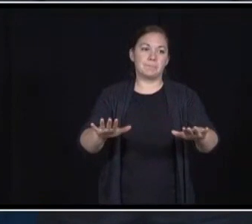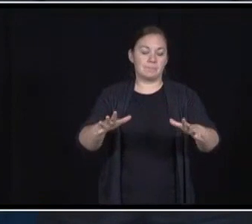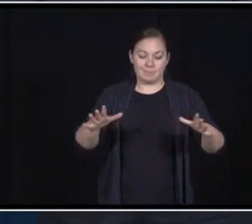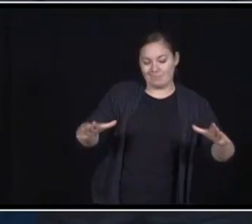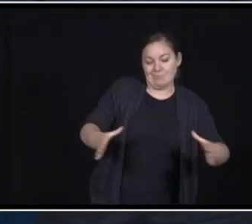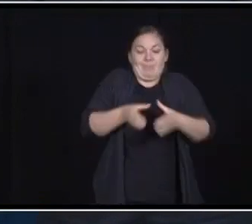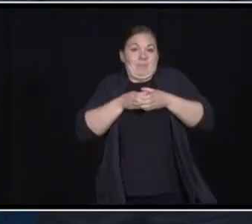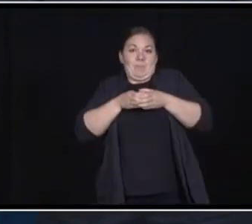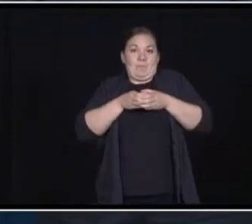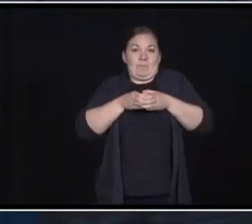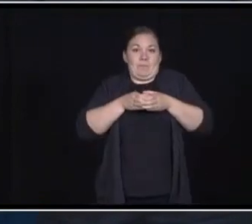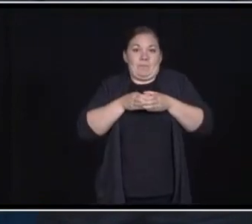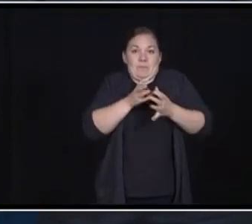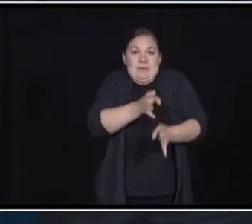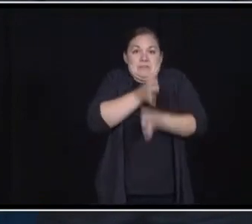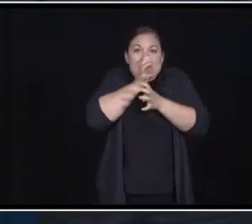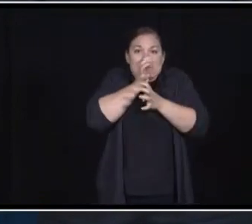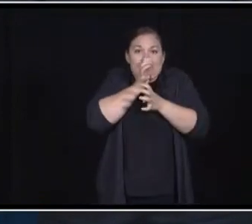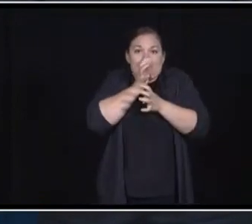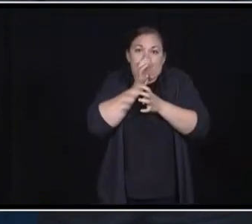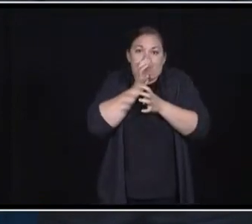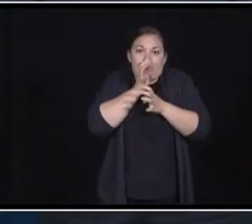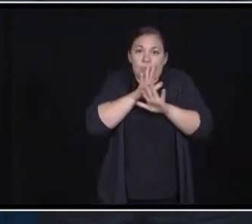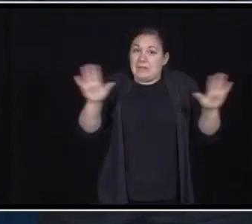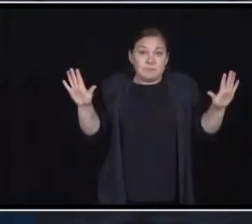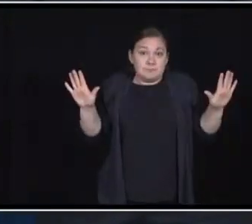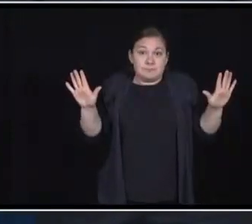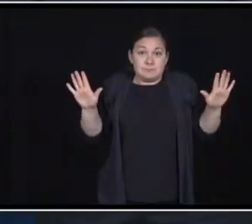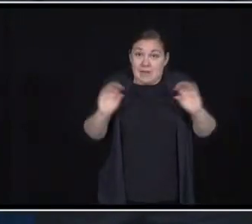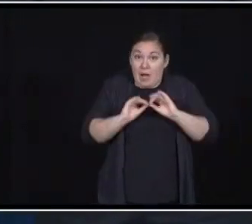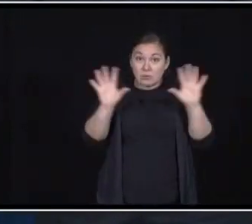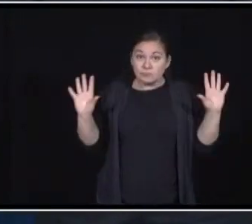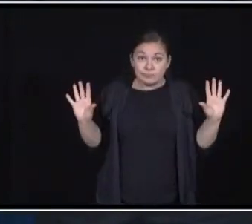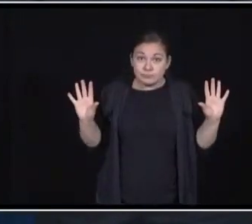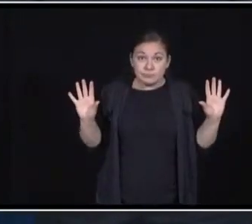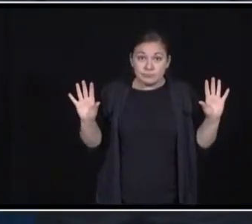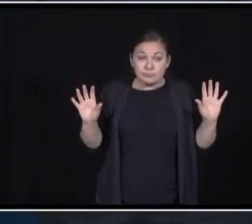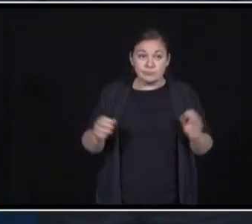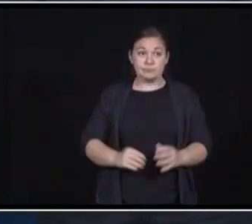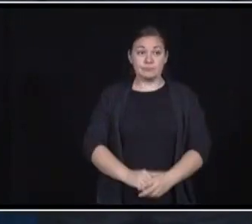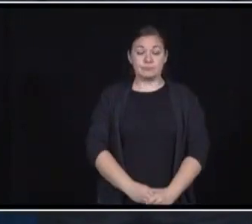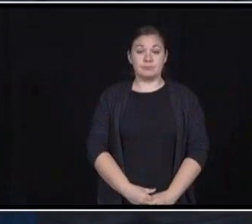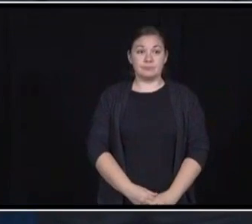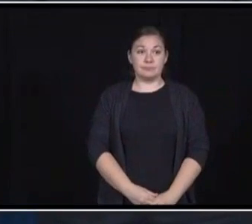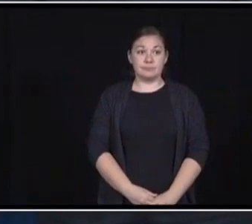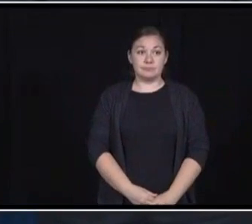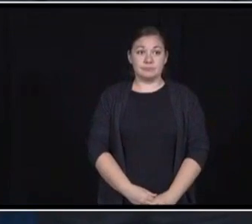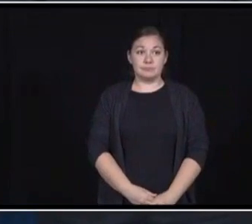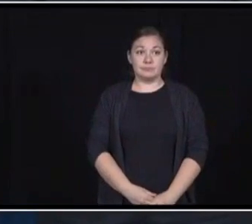The things get a little loosey-goosey? Yeah, they did. People were going up there and they were